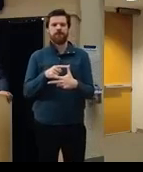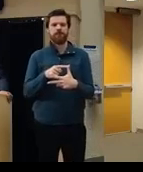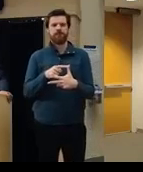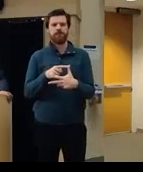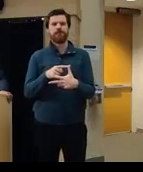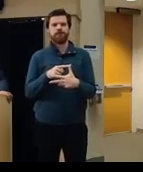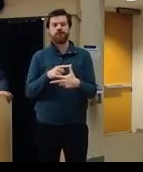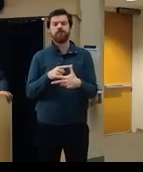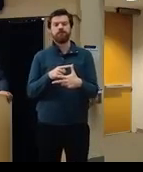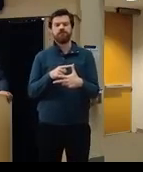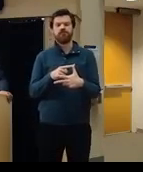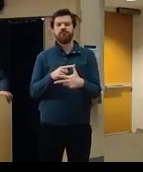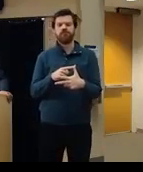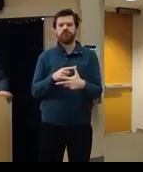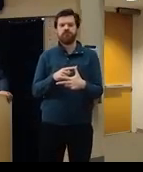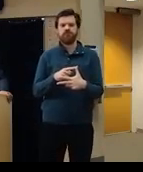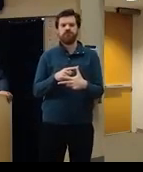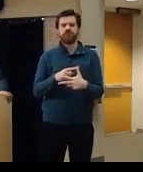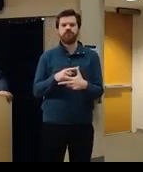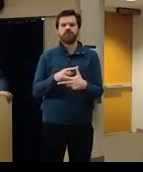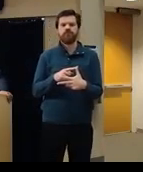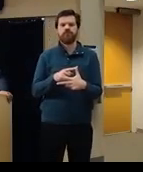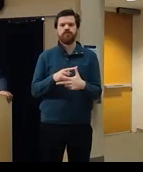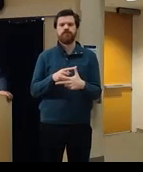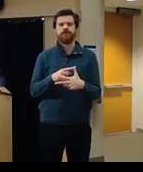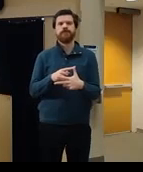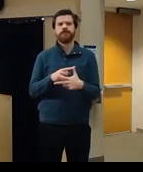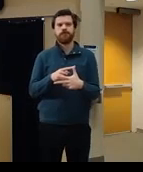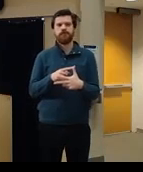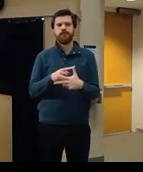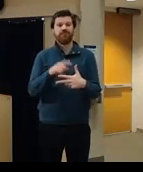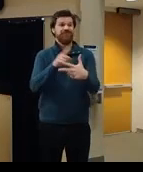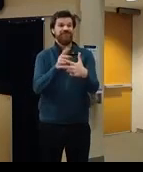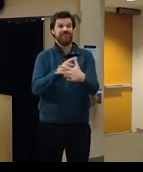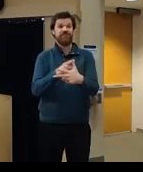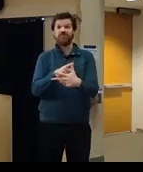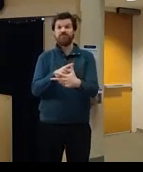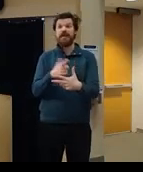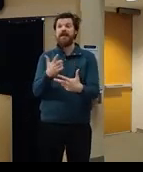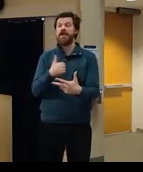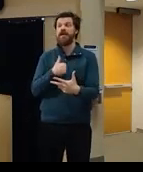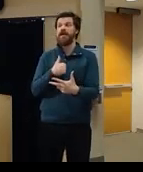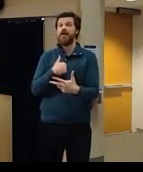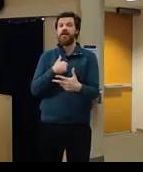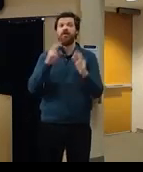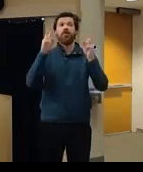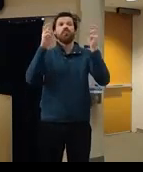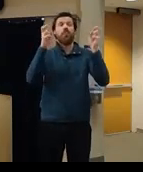reality has a wonderful Aid to the colored man this is almost I don't say a quote but this is